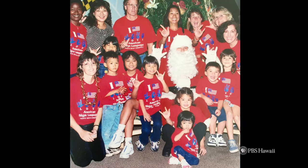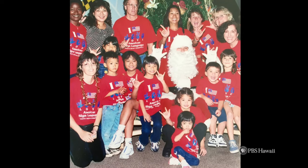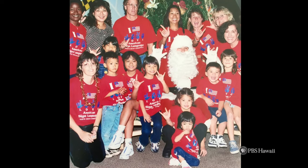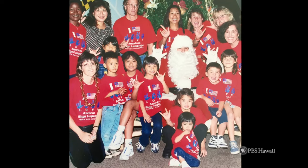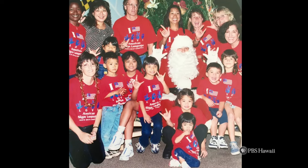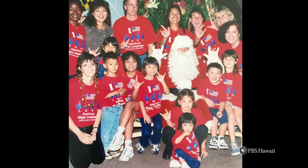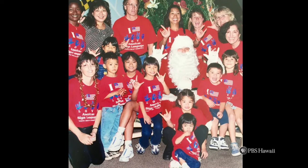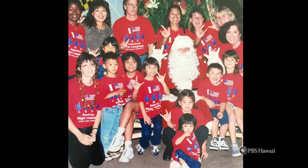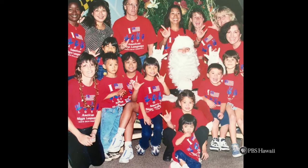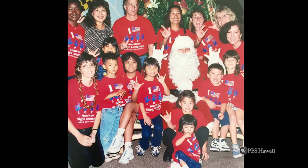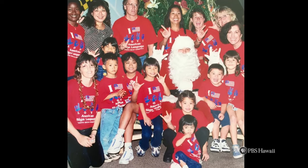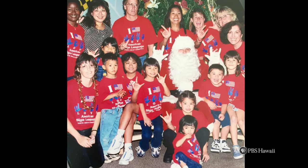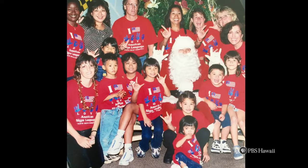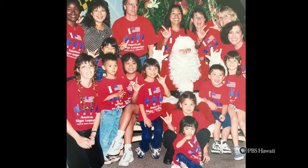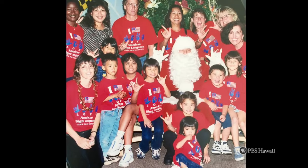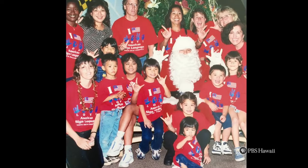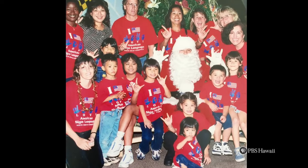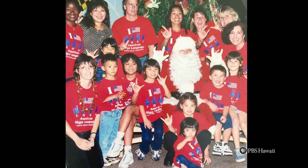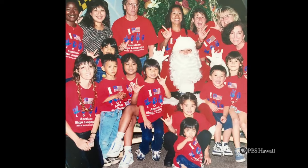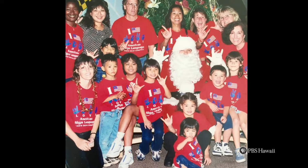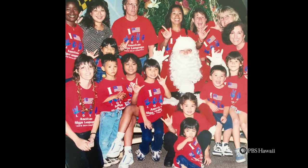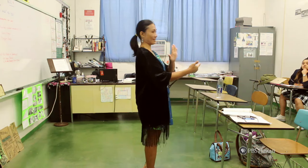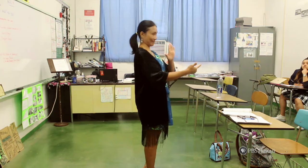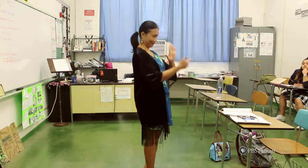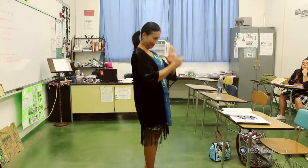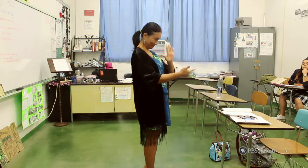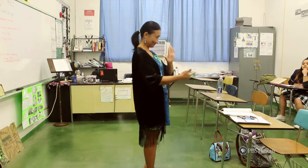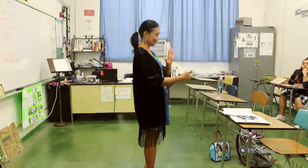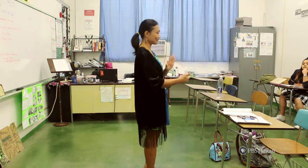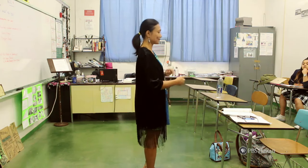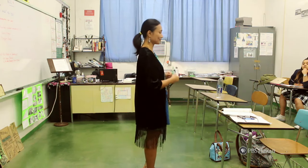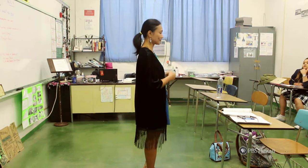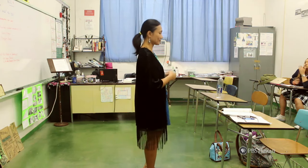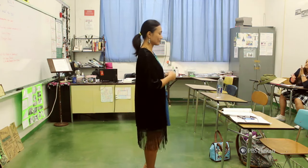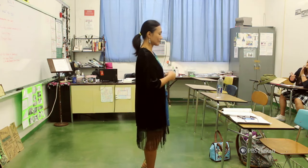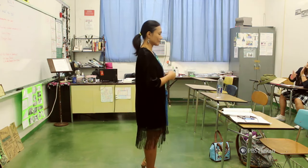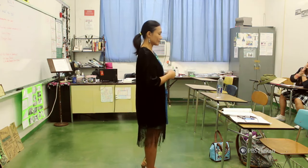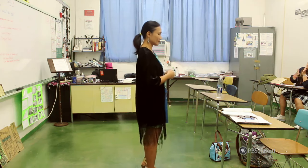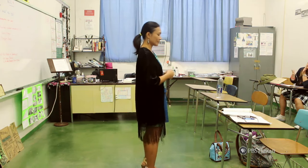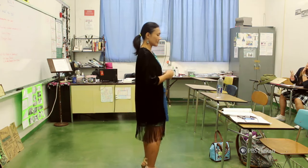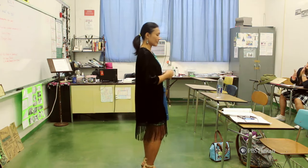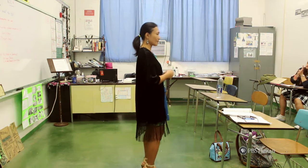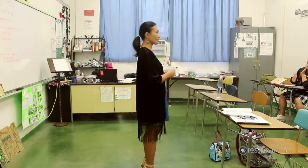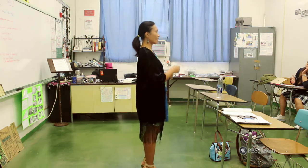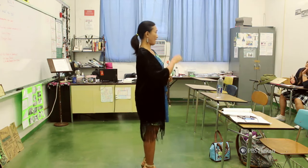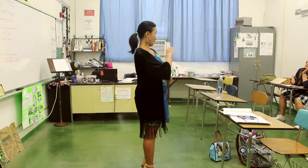School for the deaf program. It changed my life when I started teaching sign language three and a half